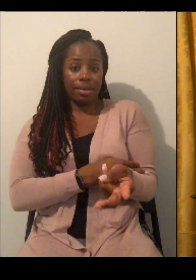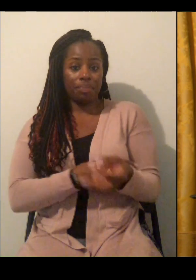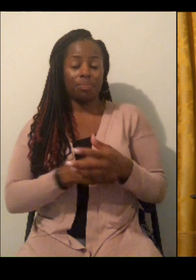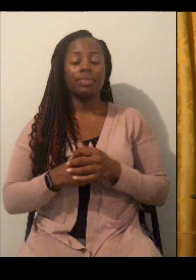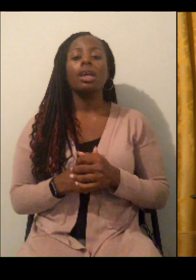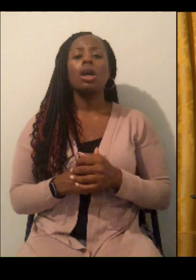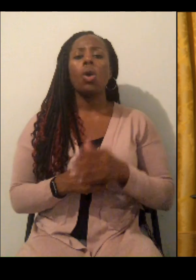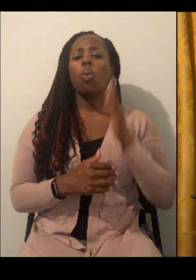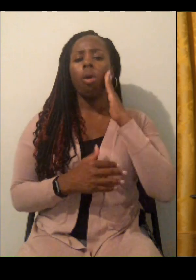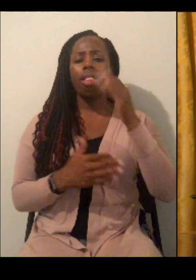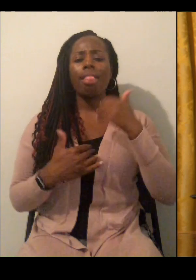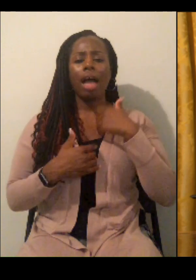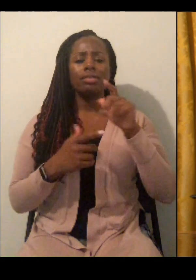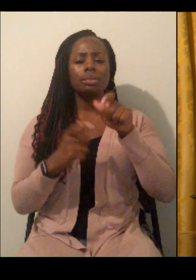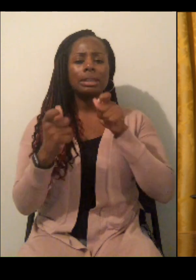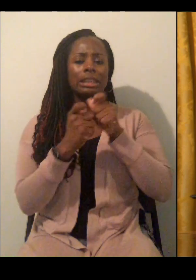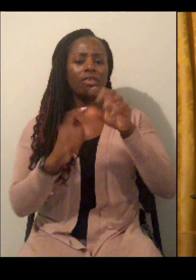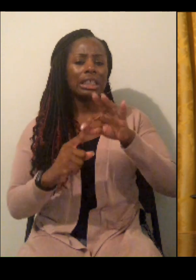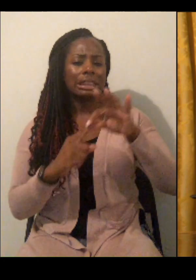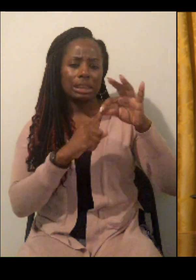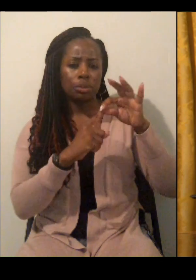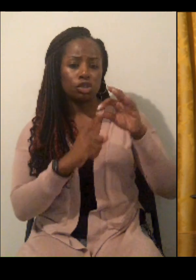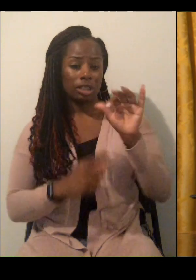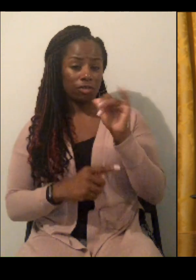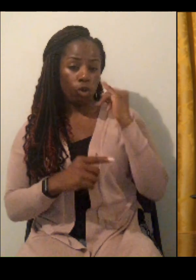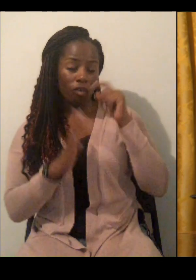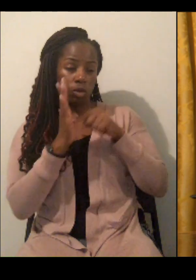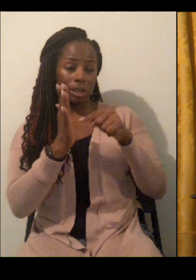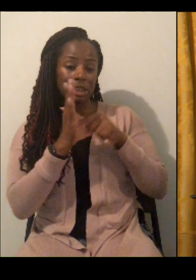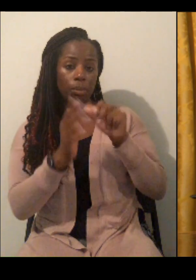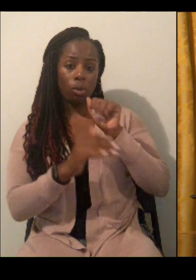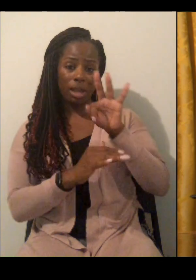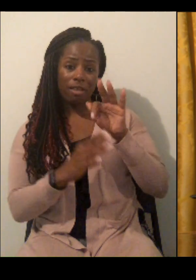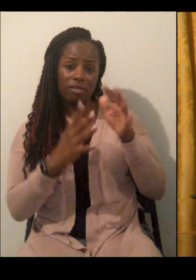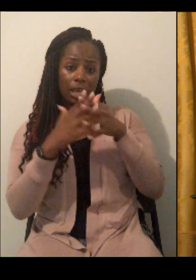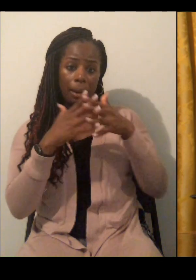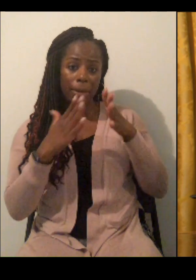Americans who have undergone appropriate screenings and these prohibitions will